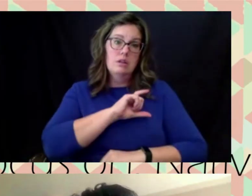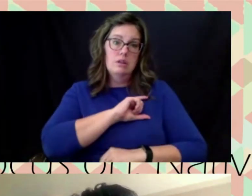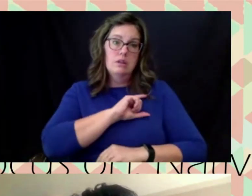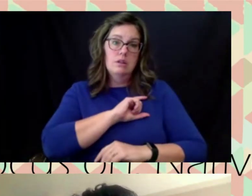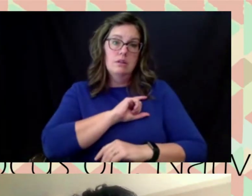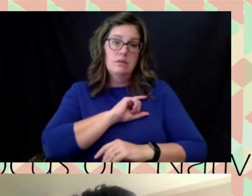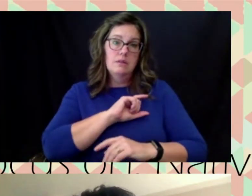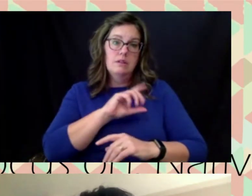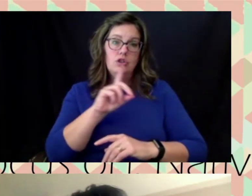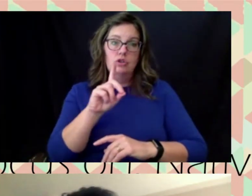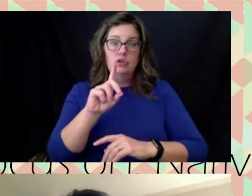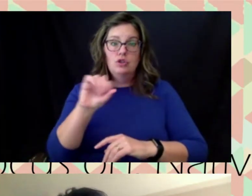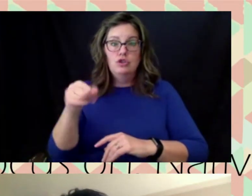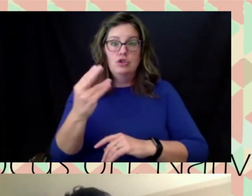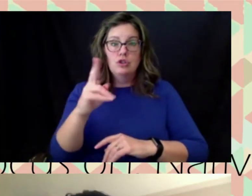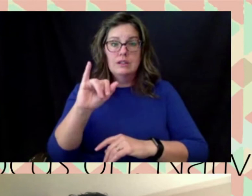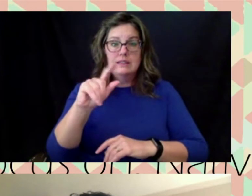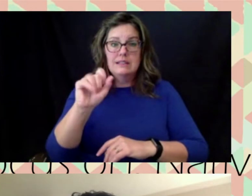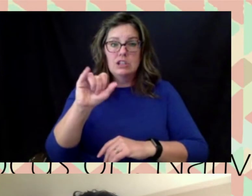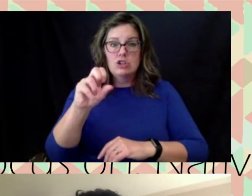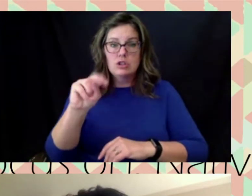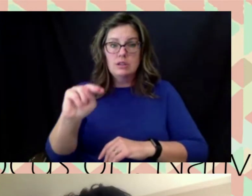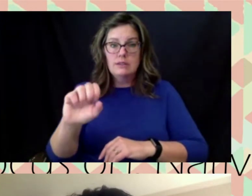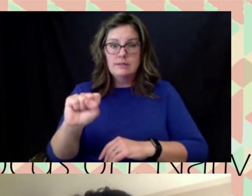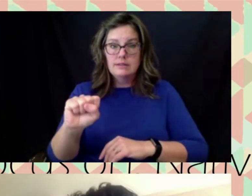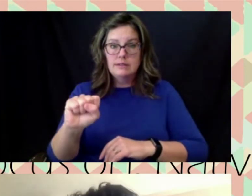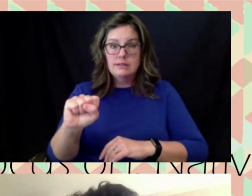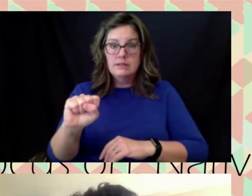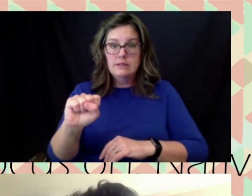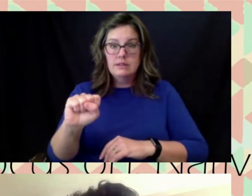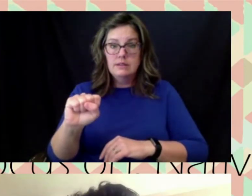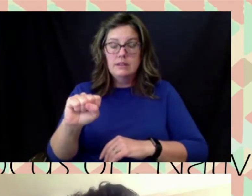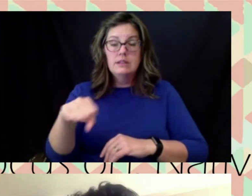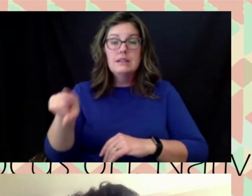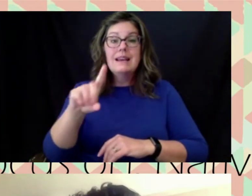a database that collects information on missing people period because what we found out in north